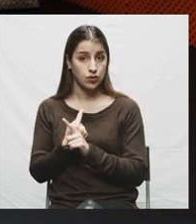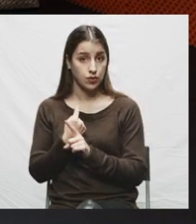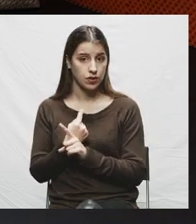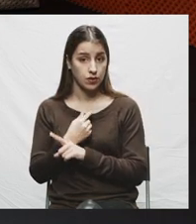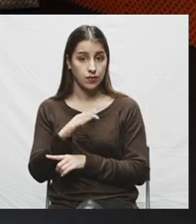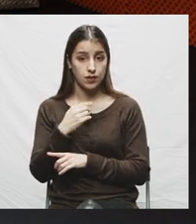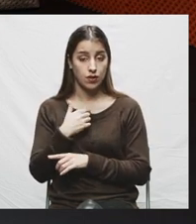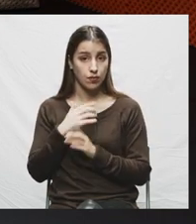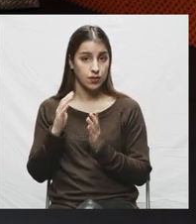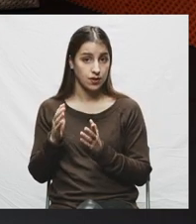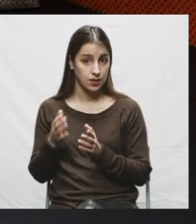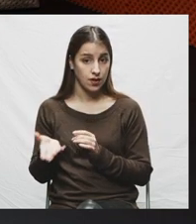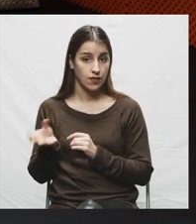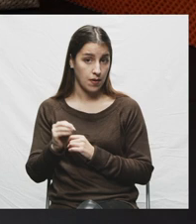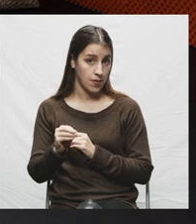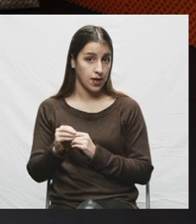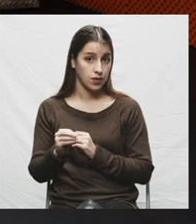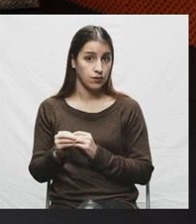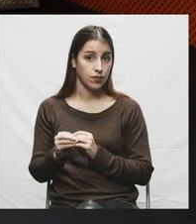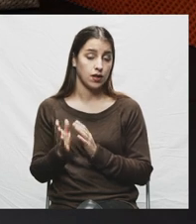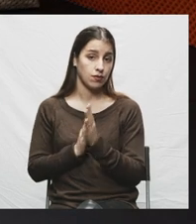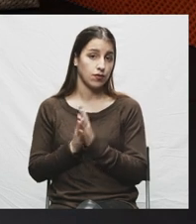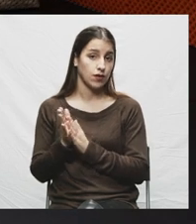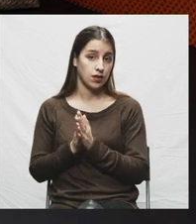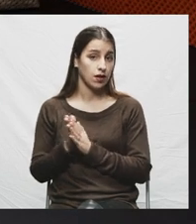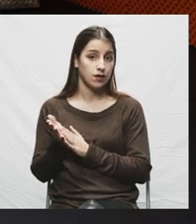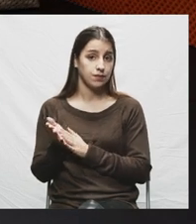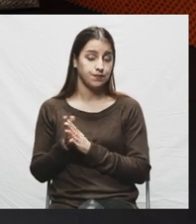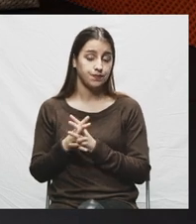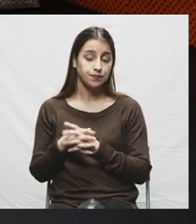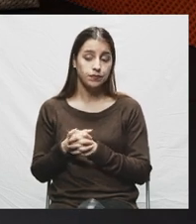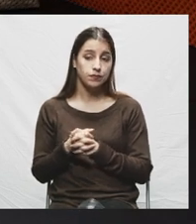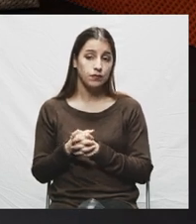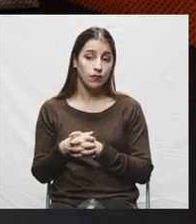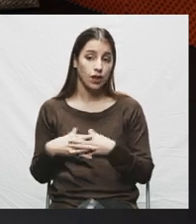Did you already had references? — … but I needed more money to do them all, right? Right.